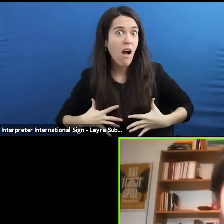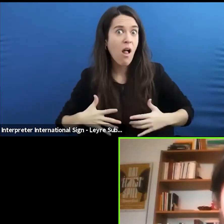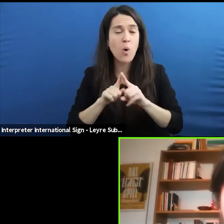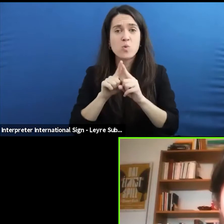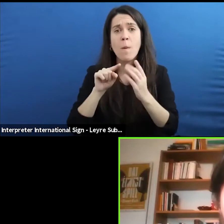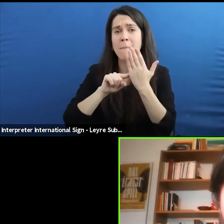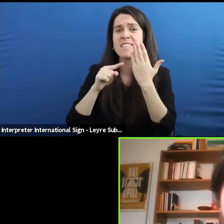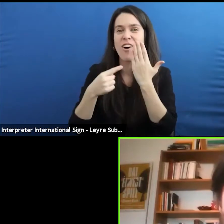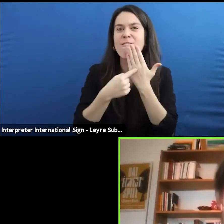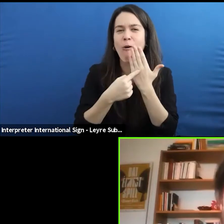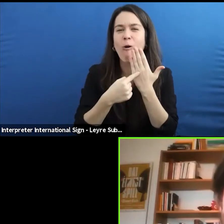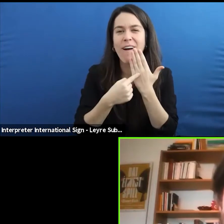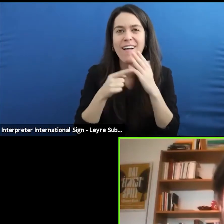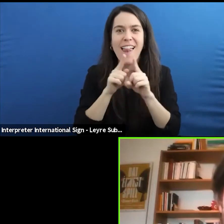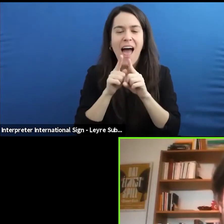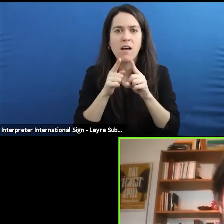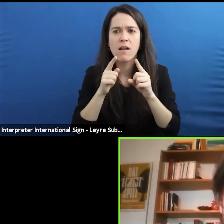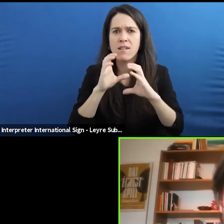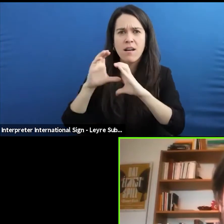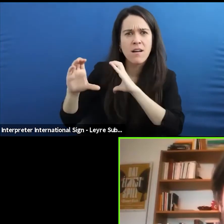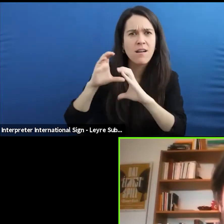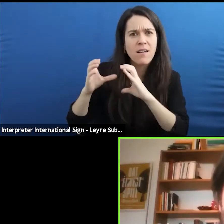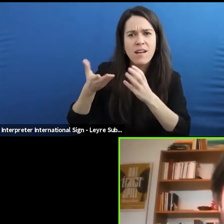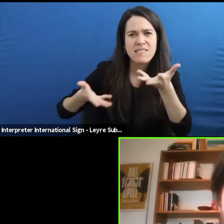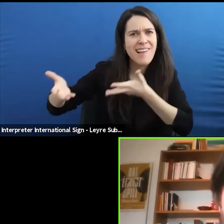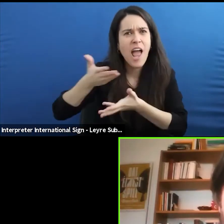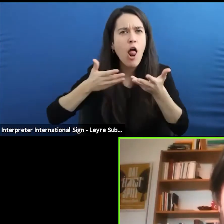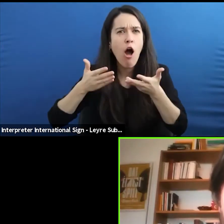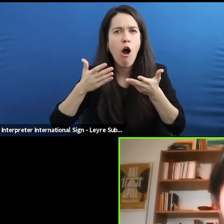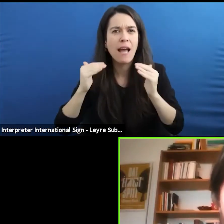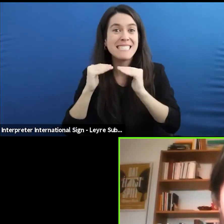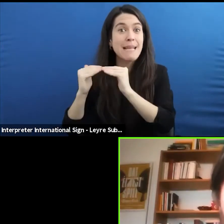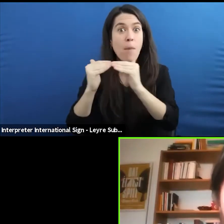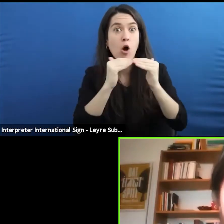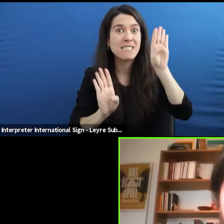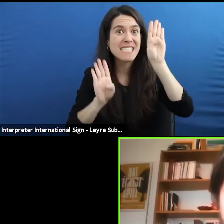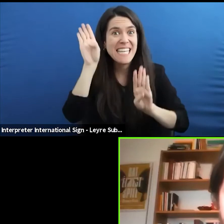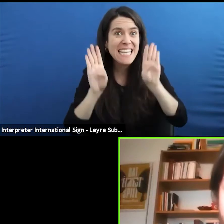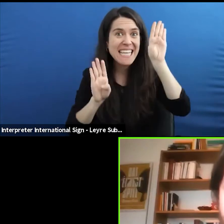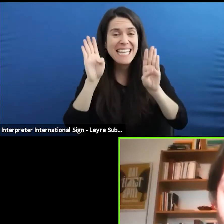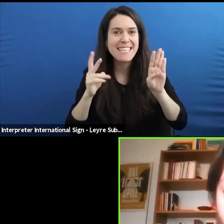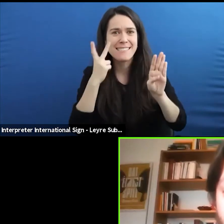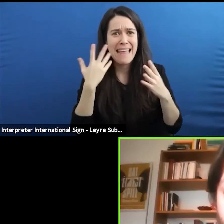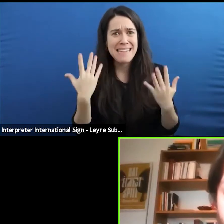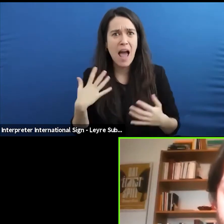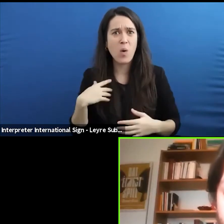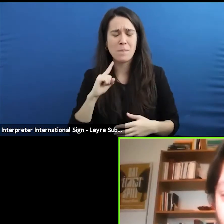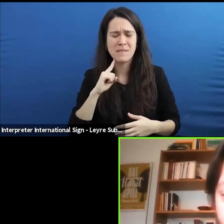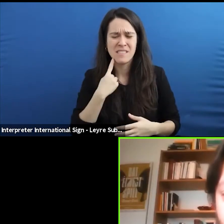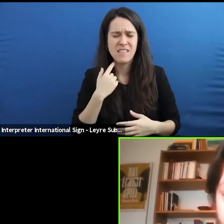dialogue and democracy. A public space that is so sorely missed at the moment as most of us are